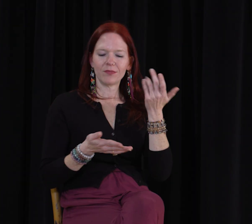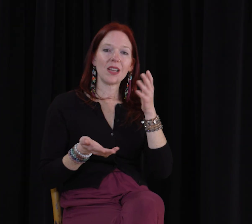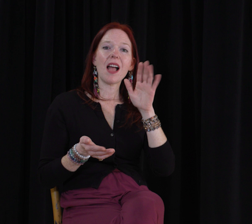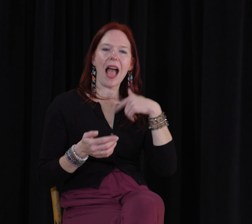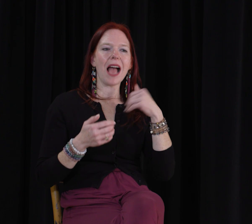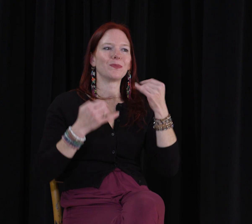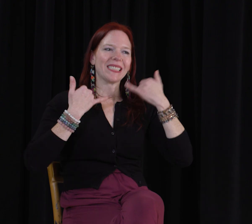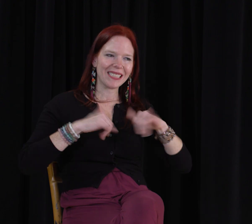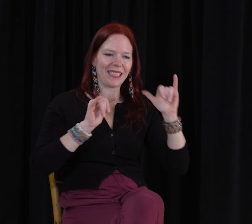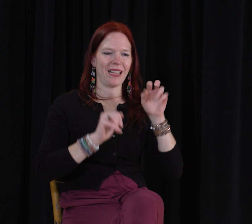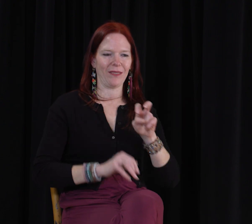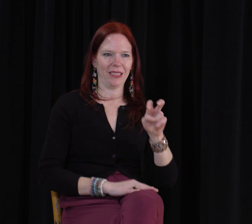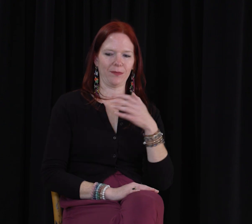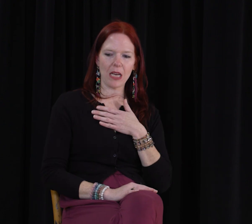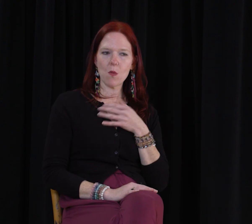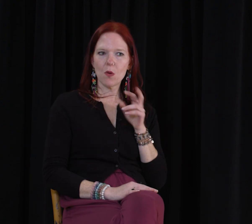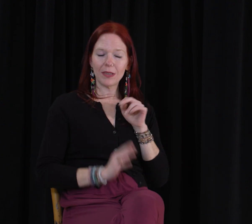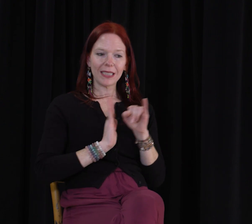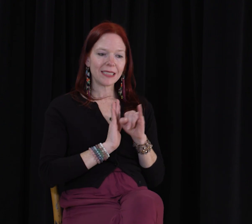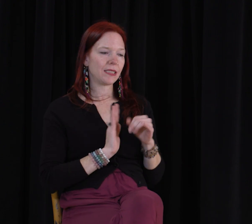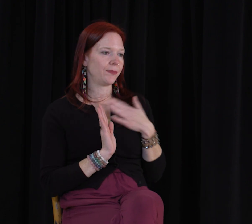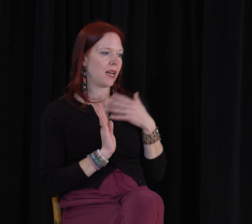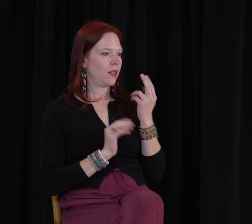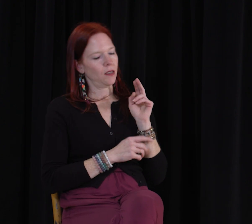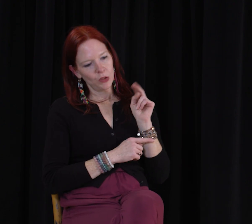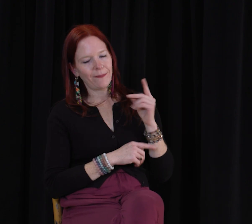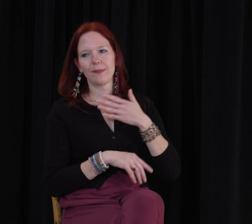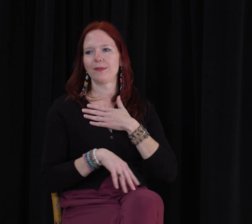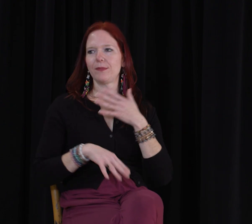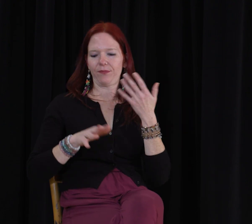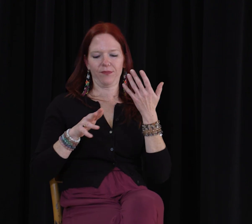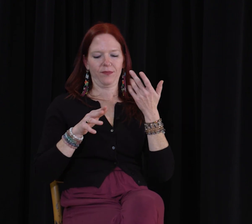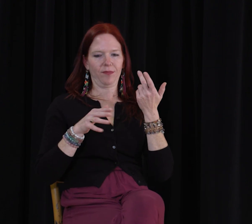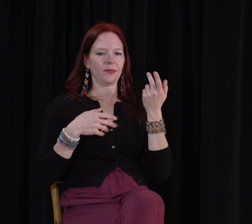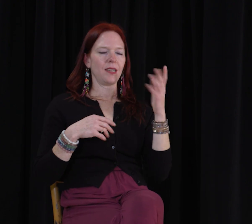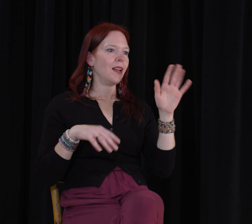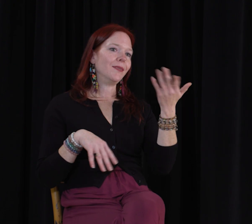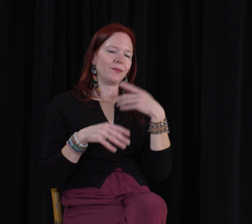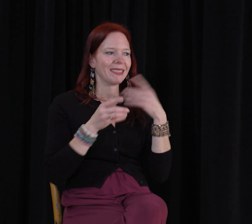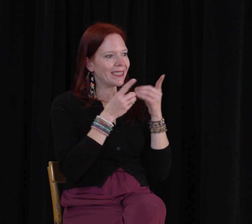I’m still navigating my own identity, my neurodivergence, my...